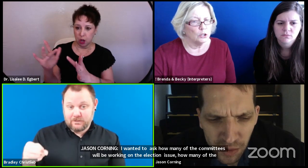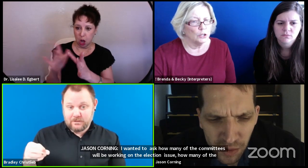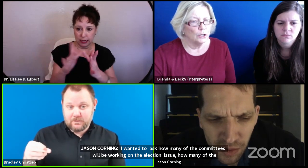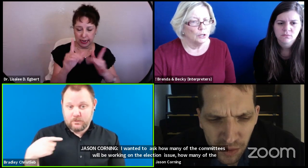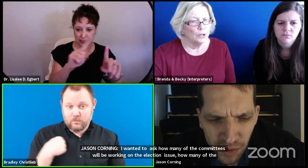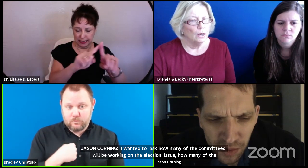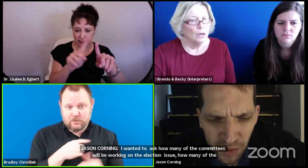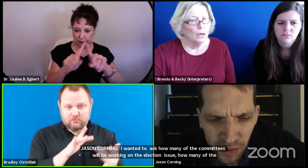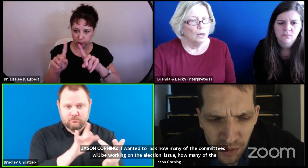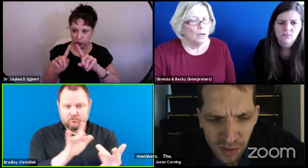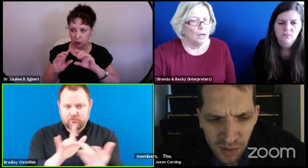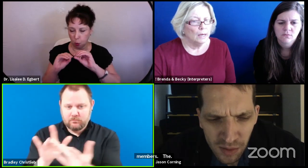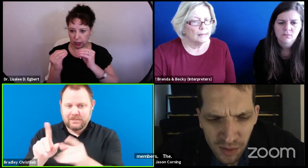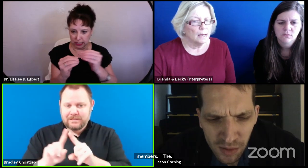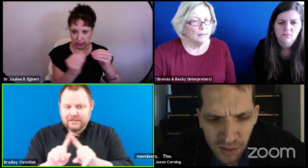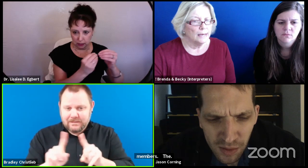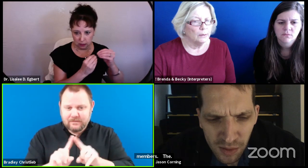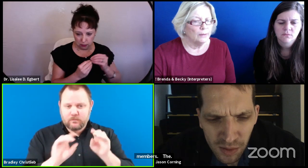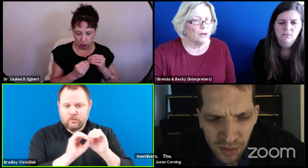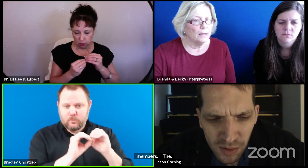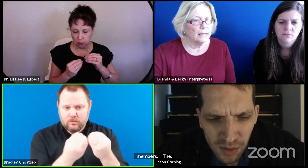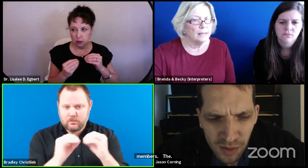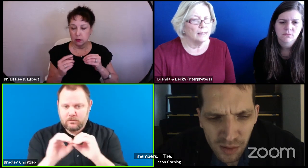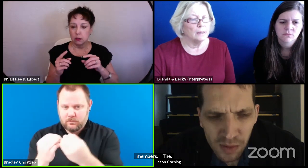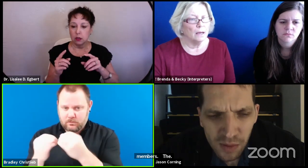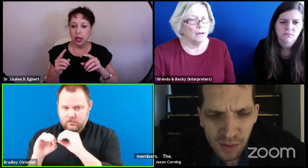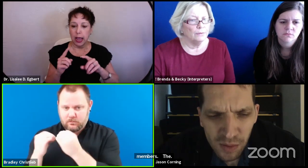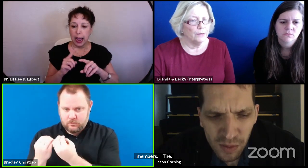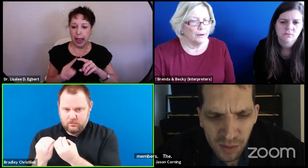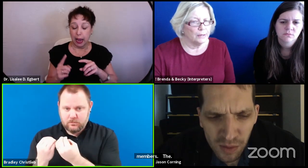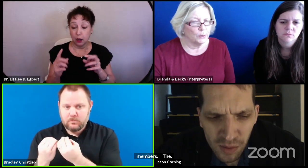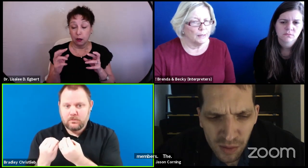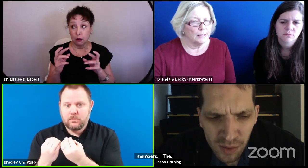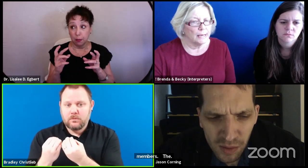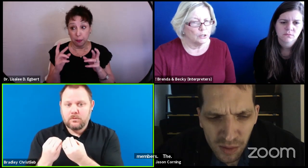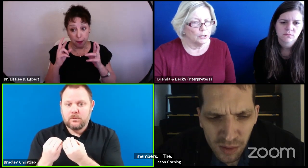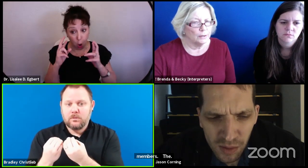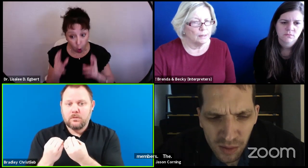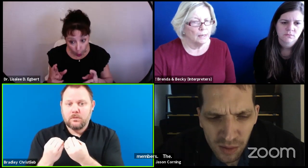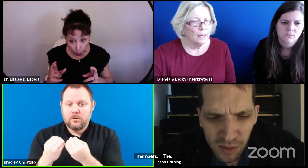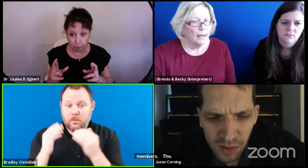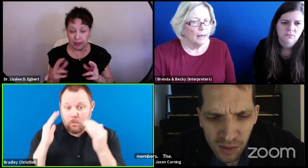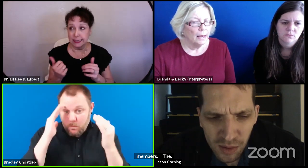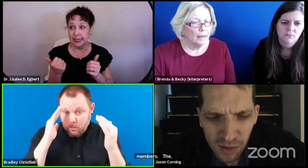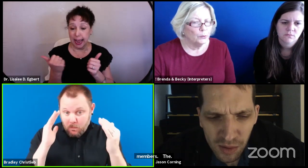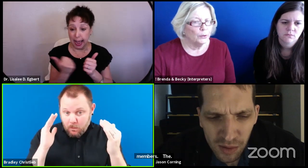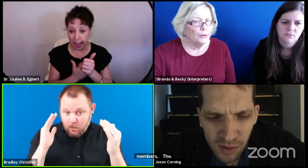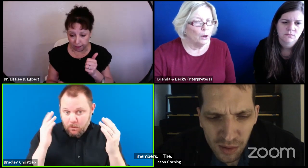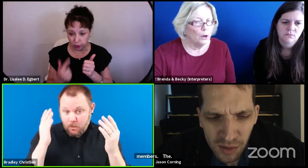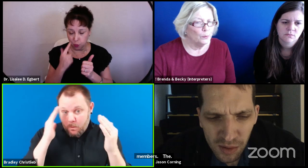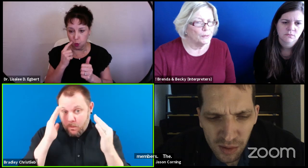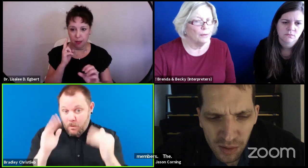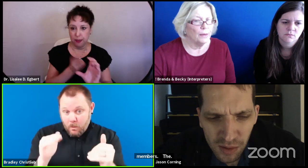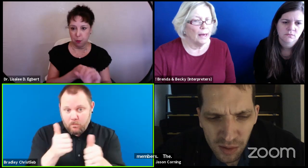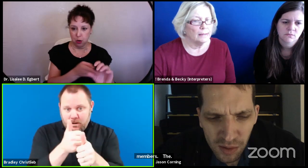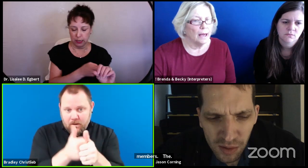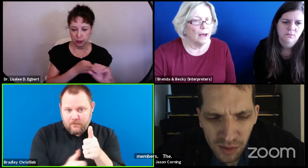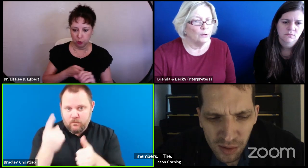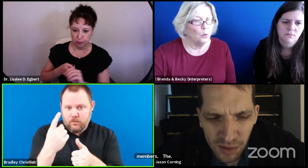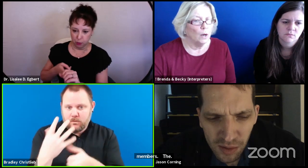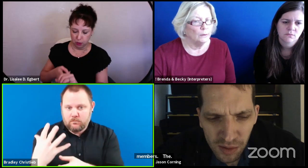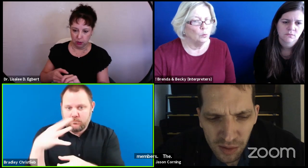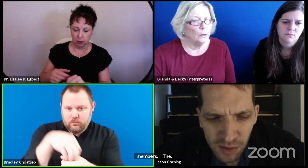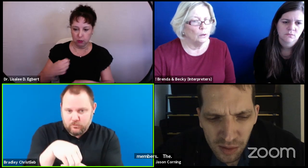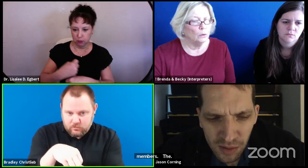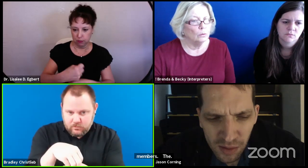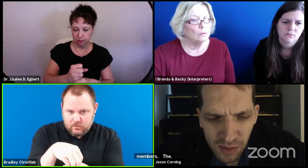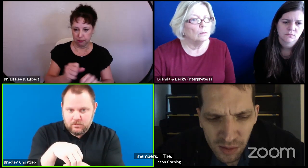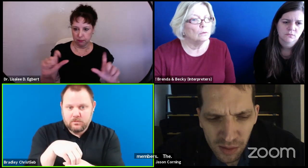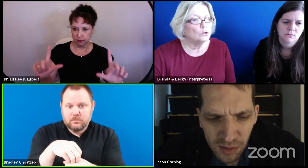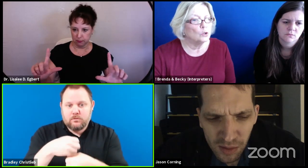ODHH has contacted various organizations, and we're in hopes that everyone will join